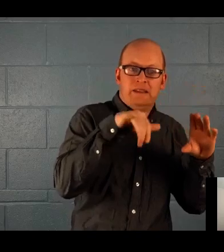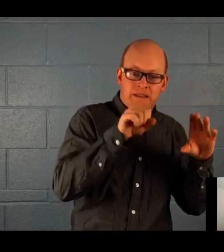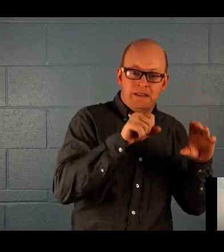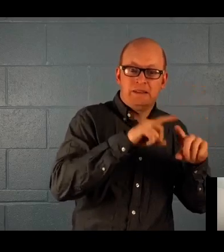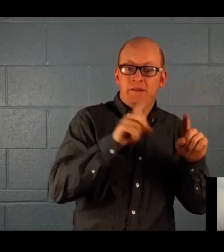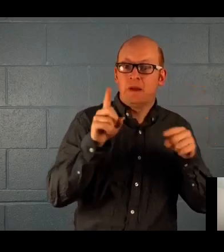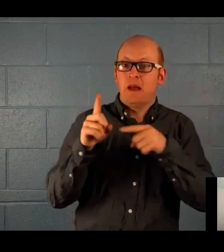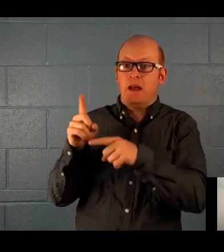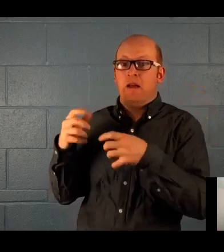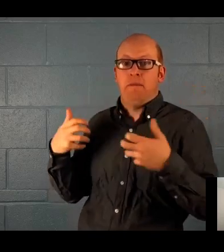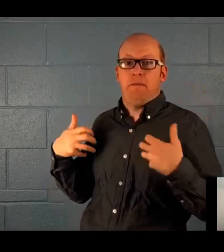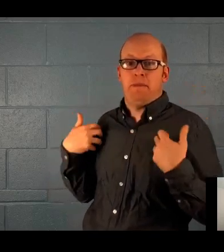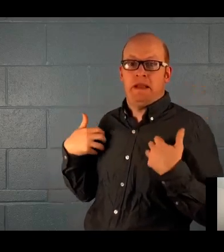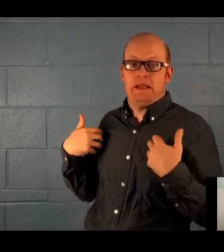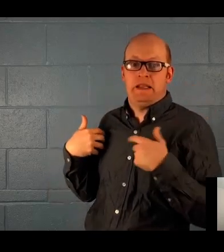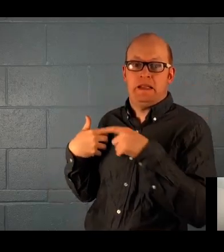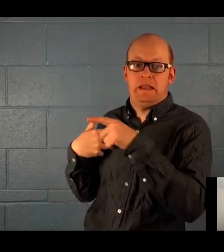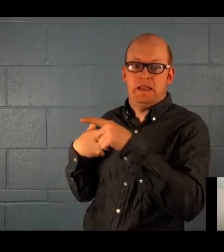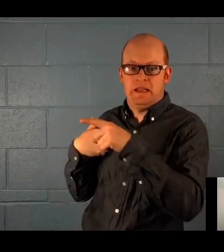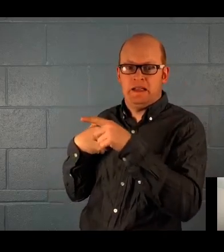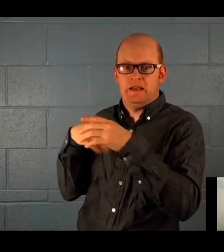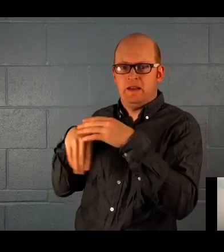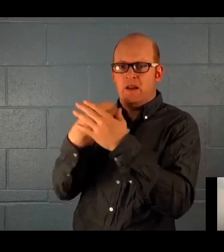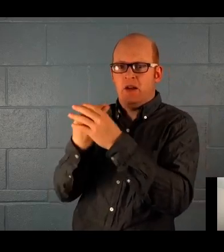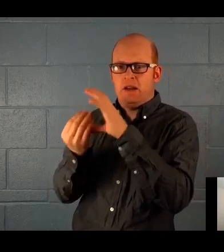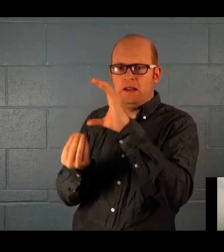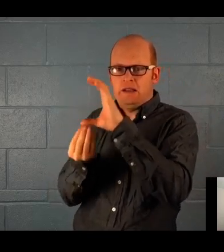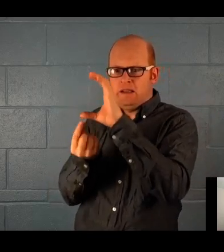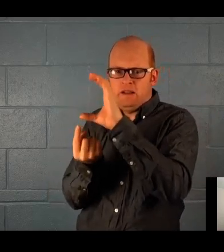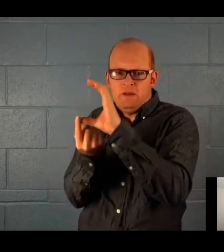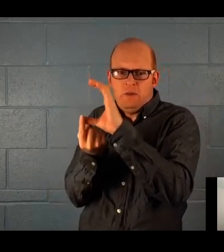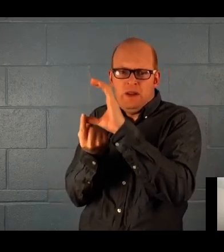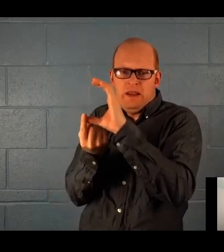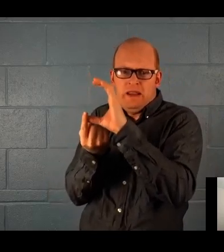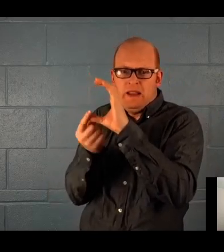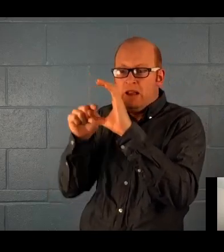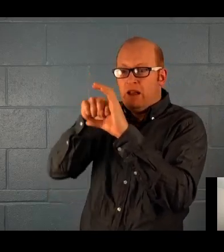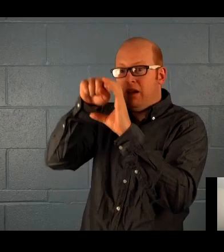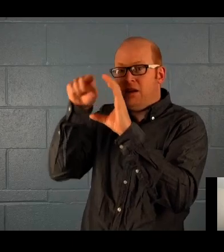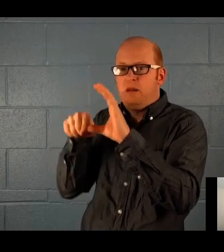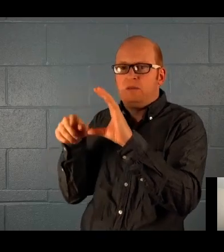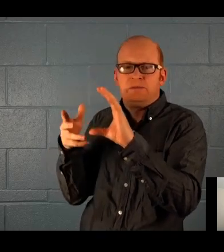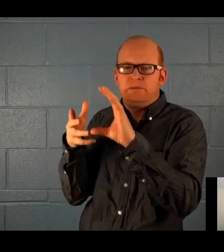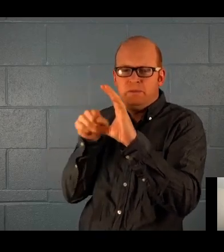Whereas again, in the human disease, in the primate retina, photoreceptors are the initial site of insult.